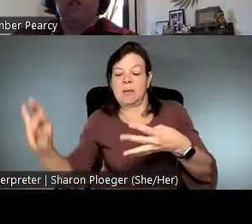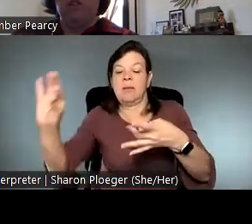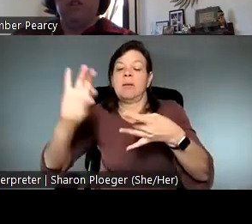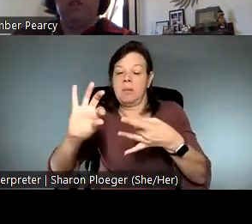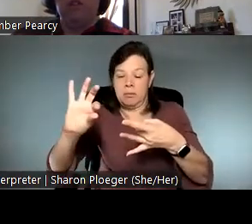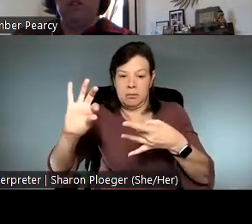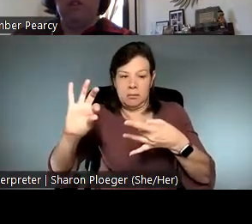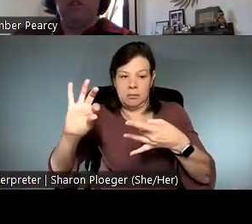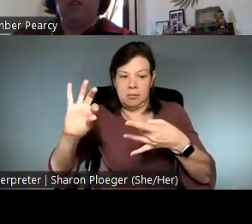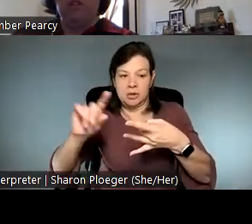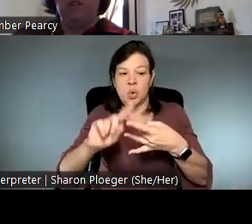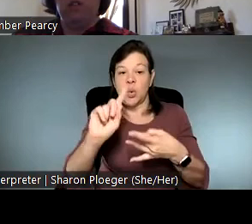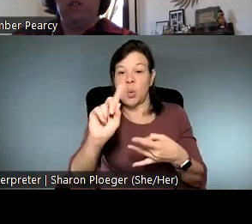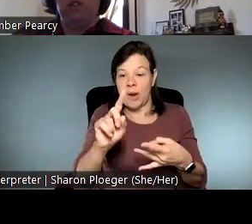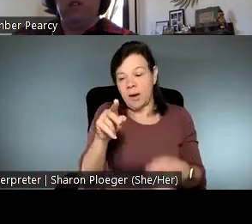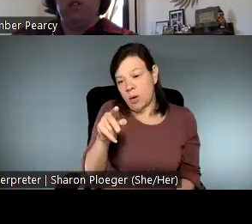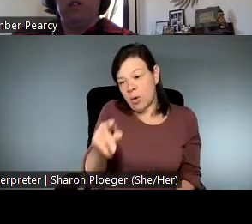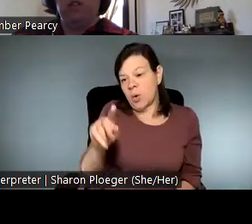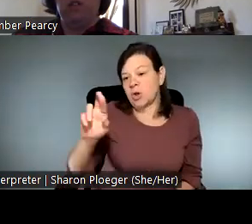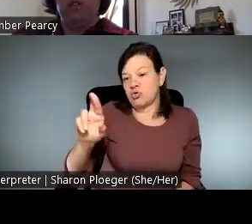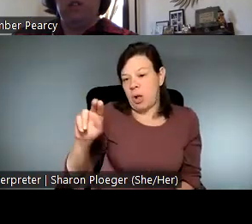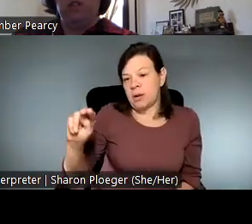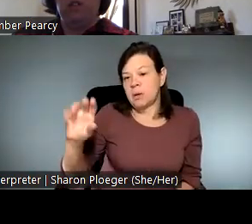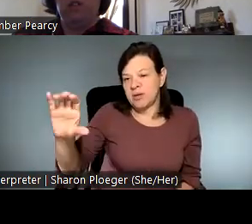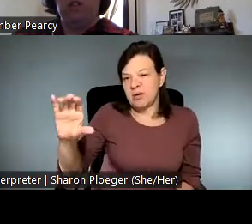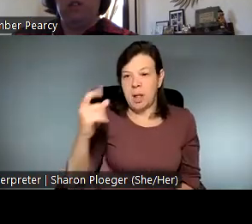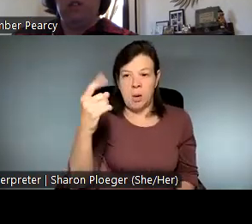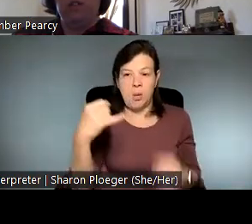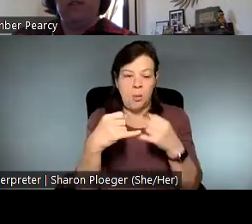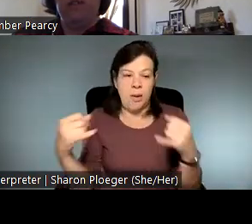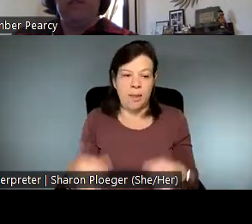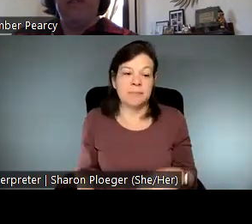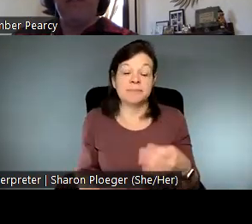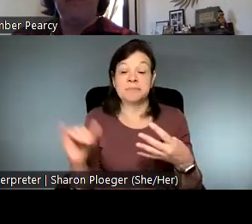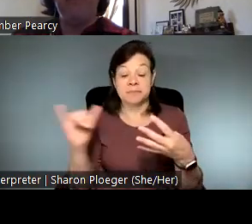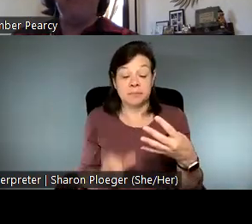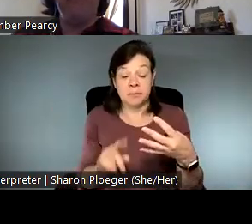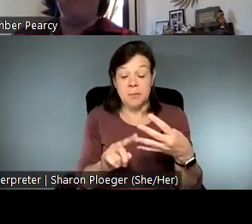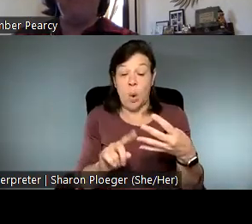so that Where: Raleigh, North Carolina, all one line. I'm gonna do the same for when.